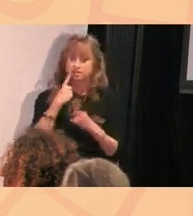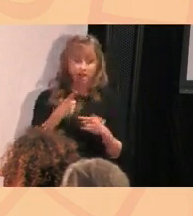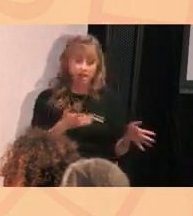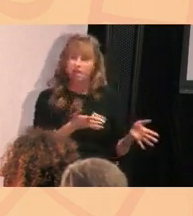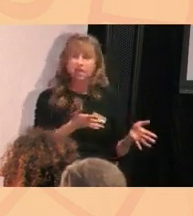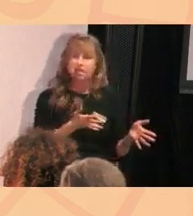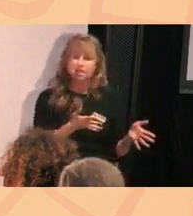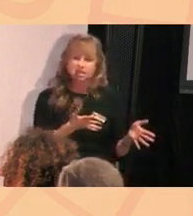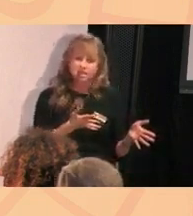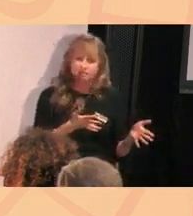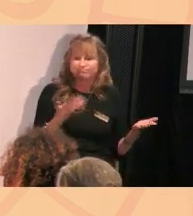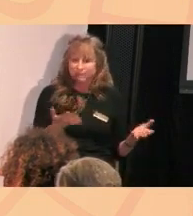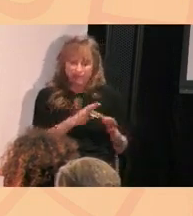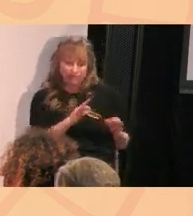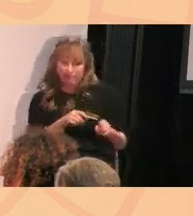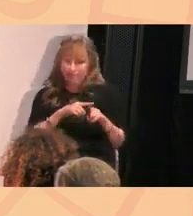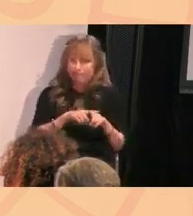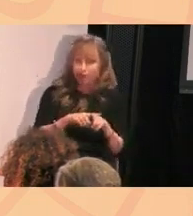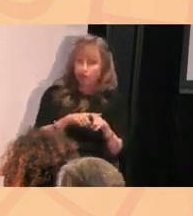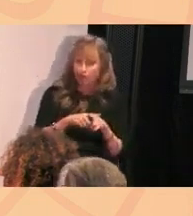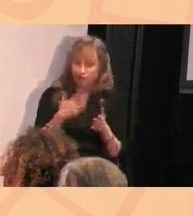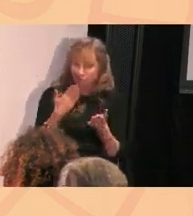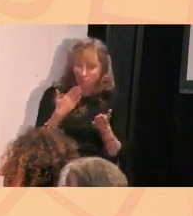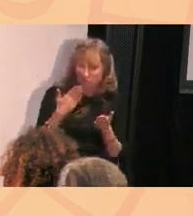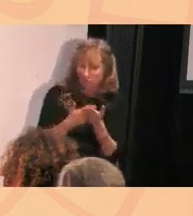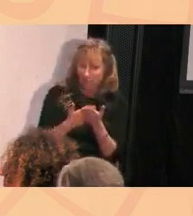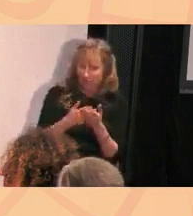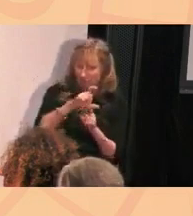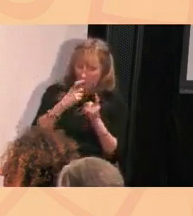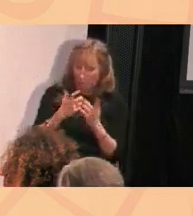And against the story as Marcia was talking before